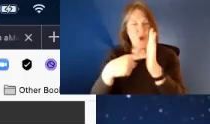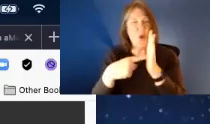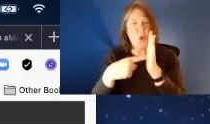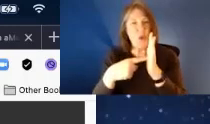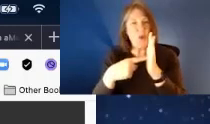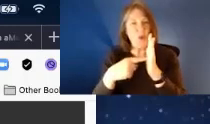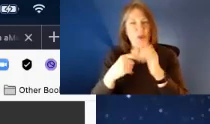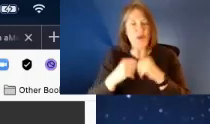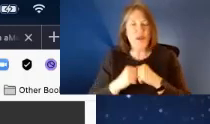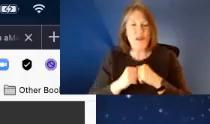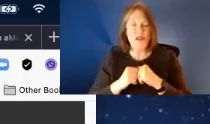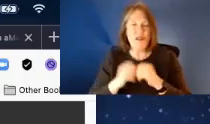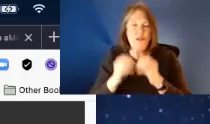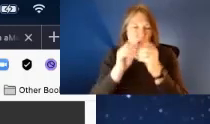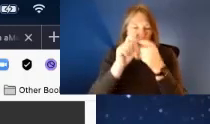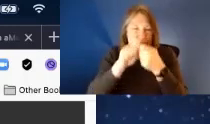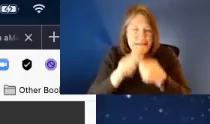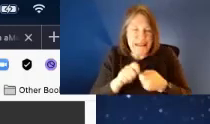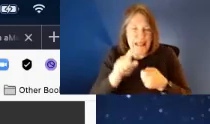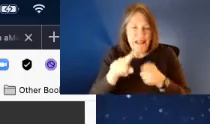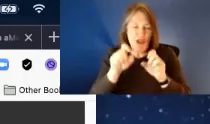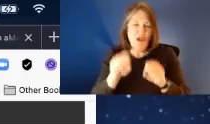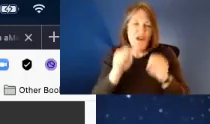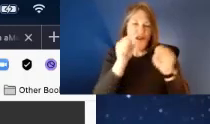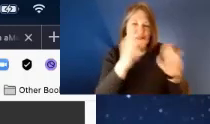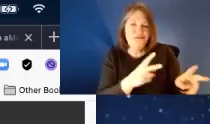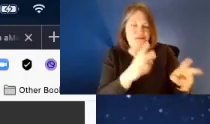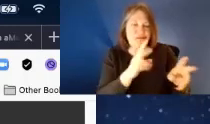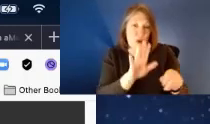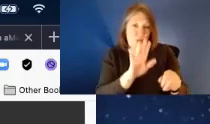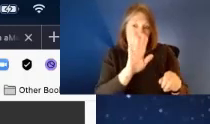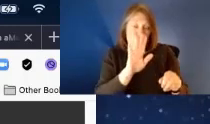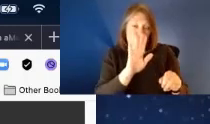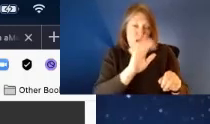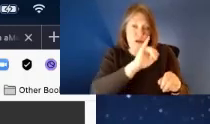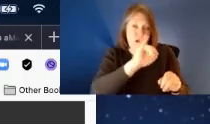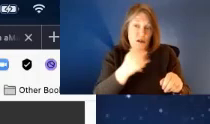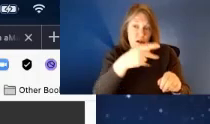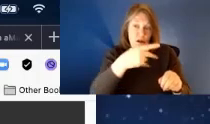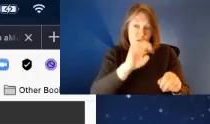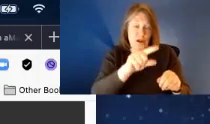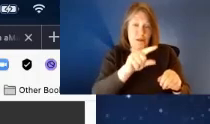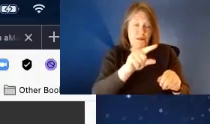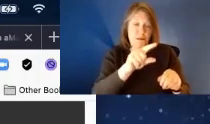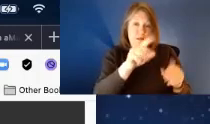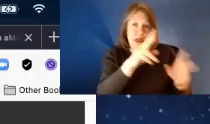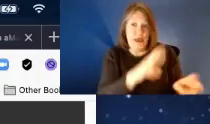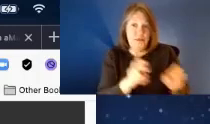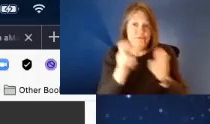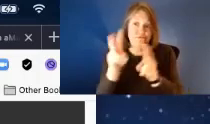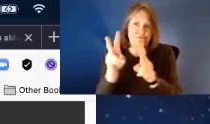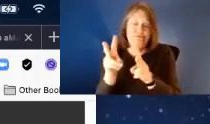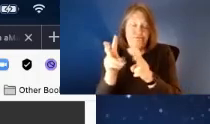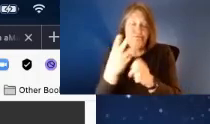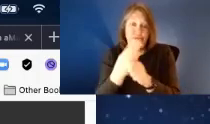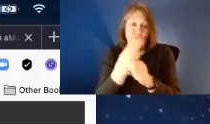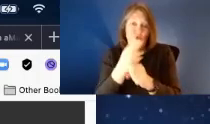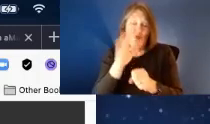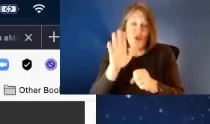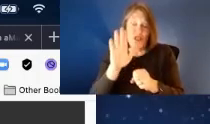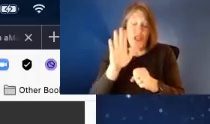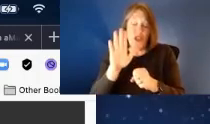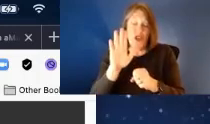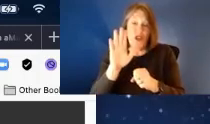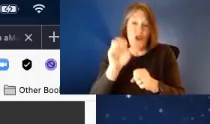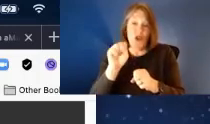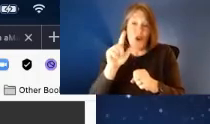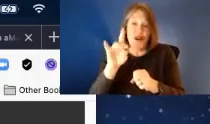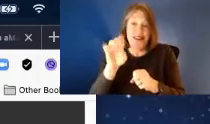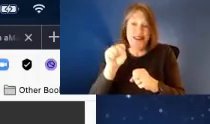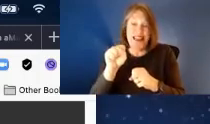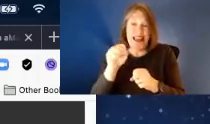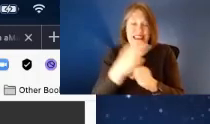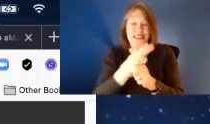and you can just export your JPEG using your slides, using the convert to JPEG function